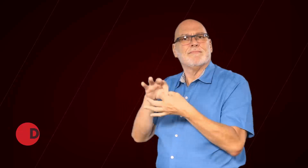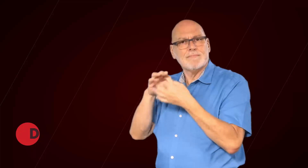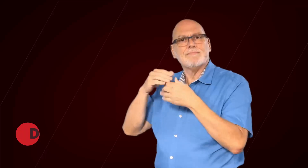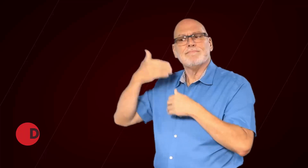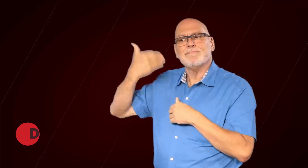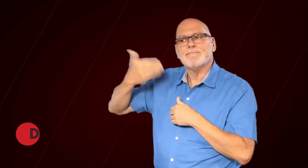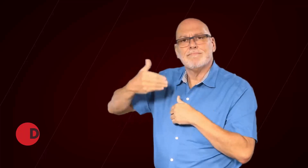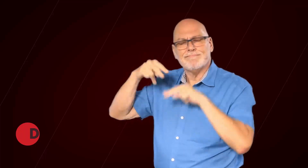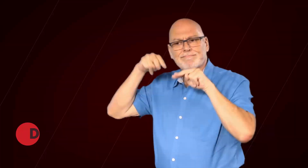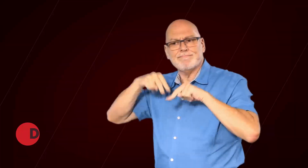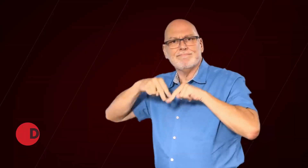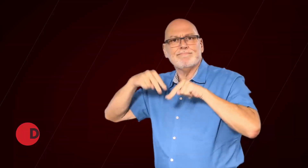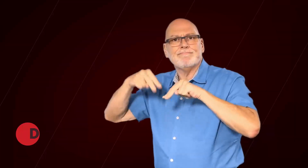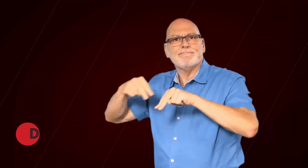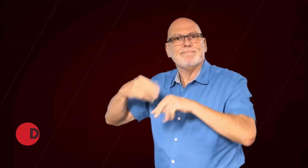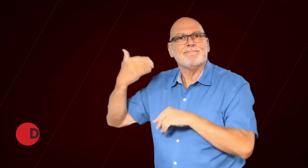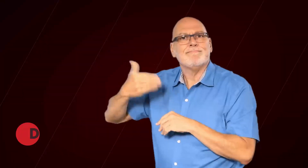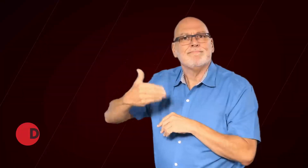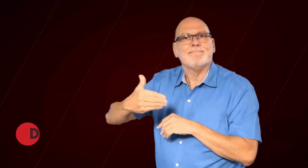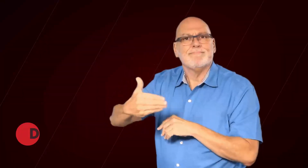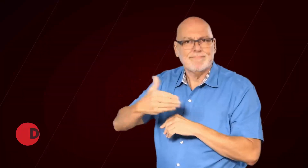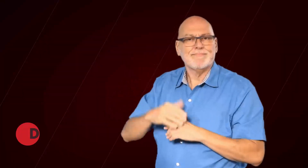about regular screening.